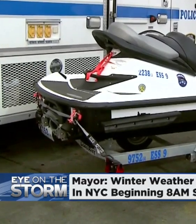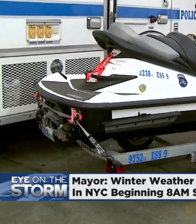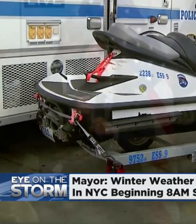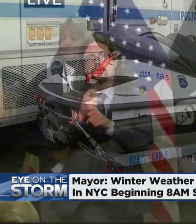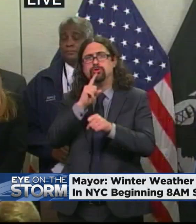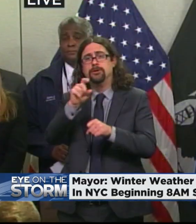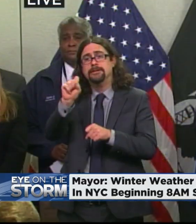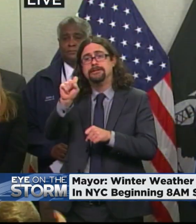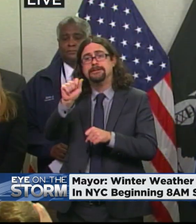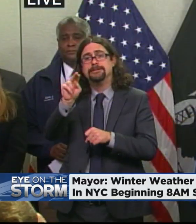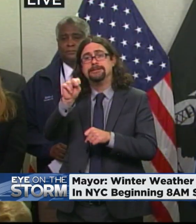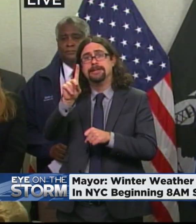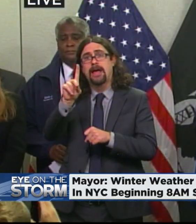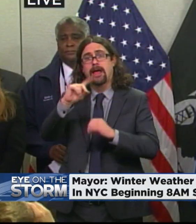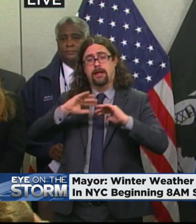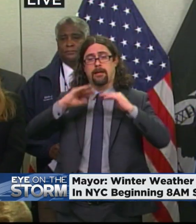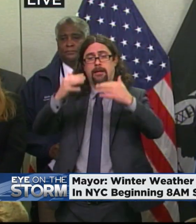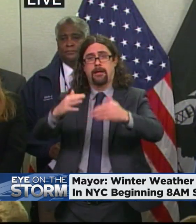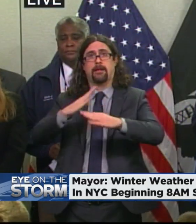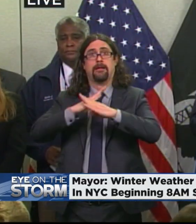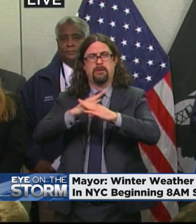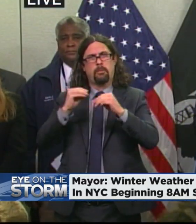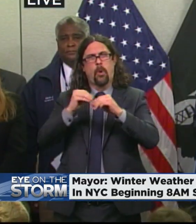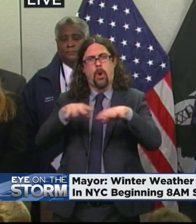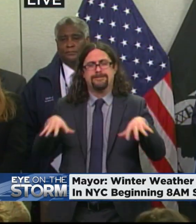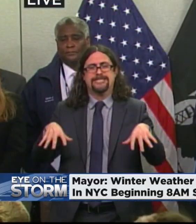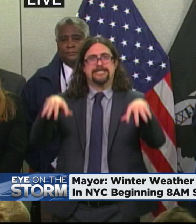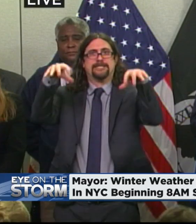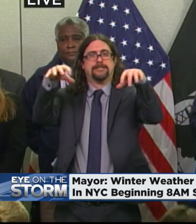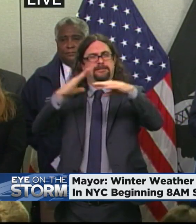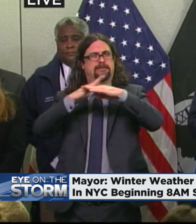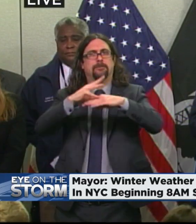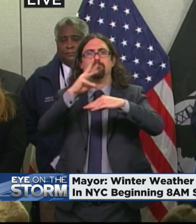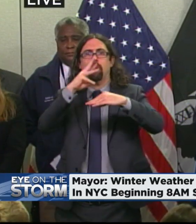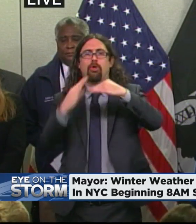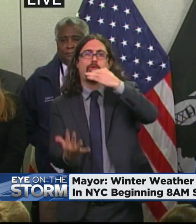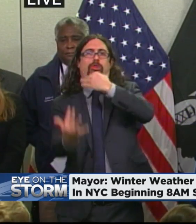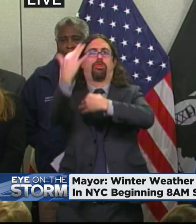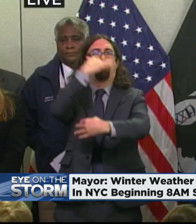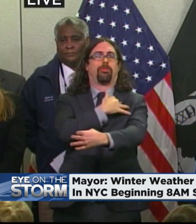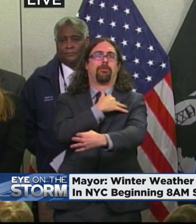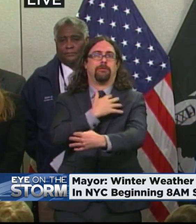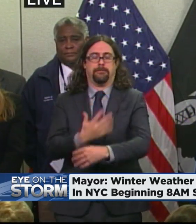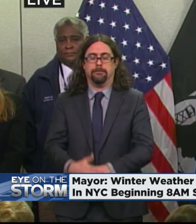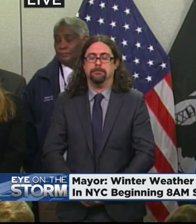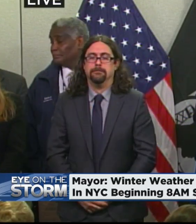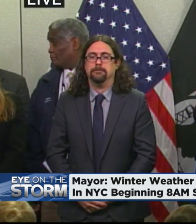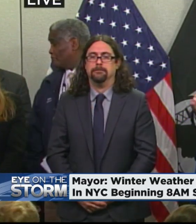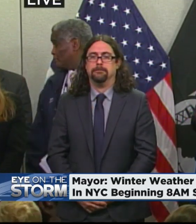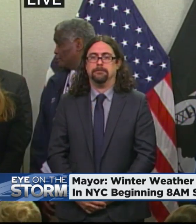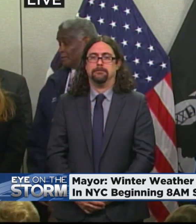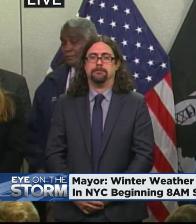PARKS DEPARTMENT HAS BEEN WORKING INTENSELY TO ADD TO SAND DUNES IN SOME OF THE AREAS THAT MATE EXPECT FLOODING AND TO STRENGTHEN THE PROTECTIONS